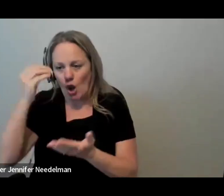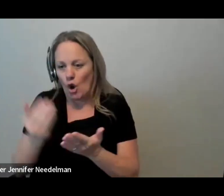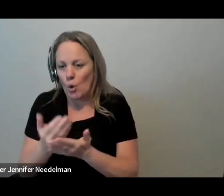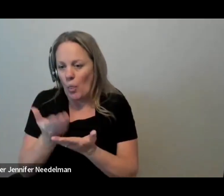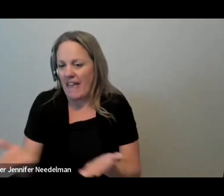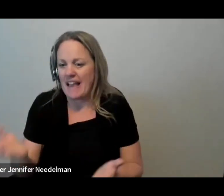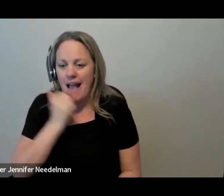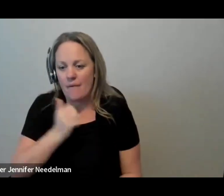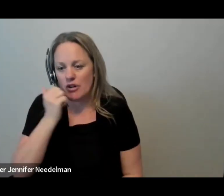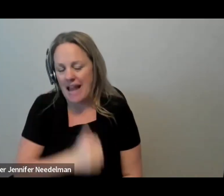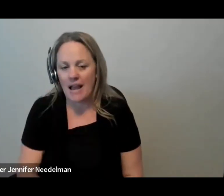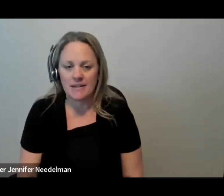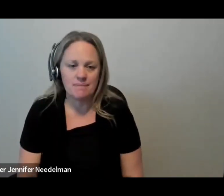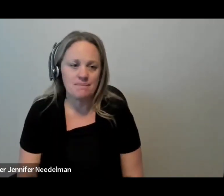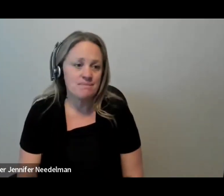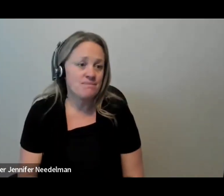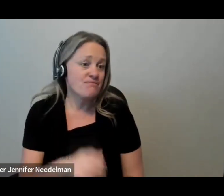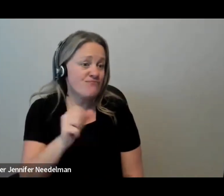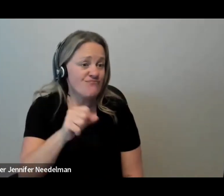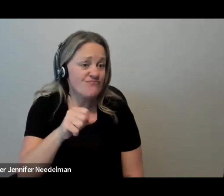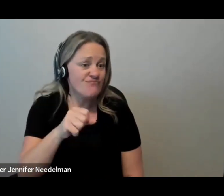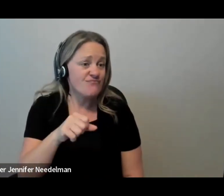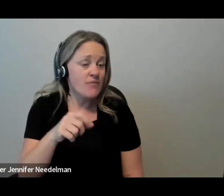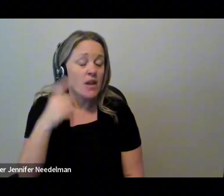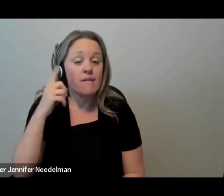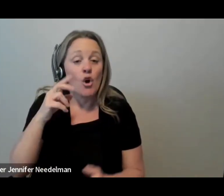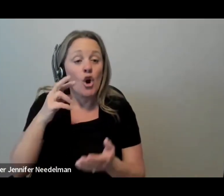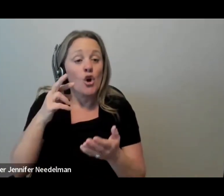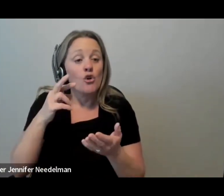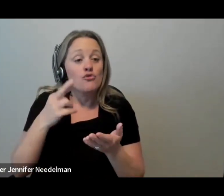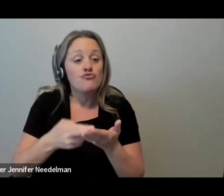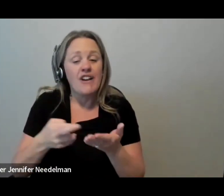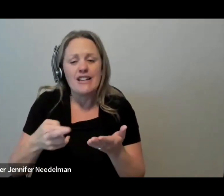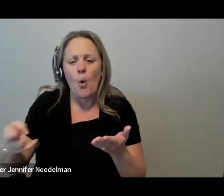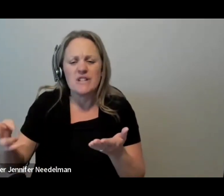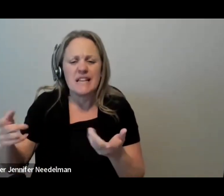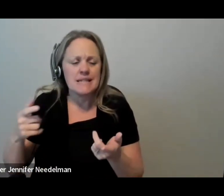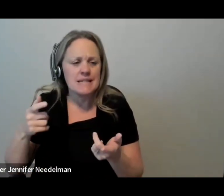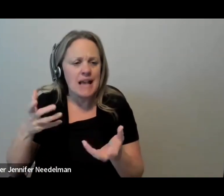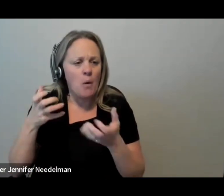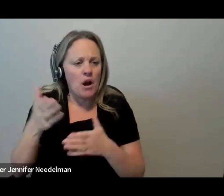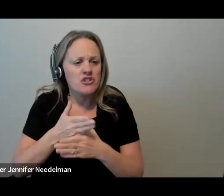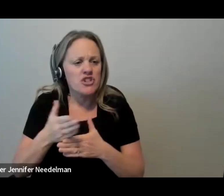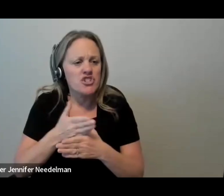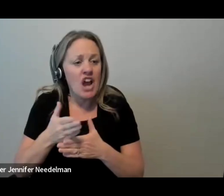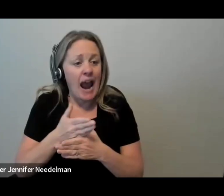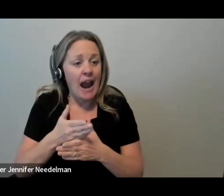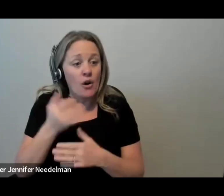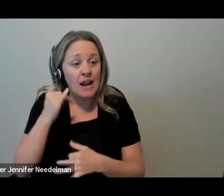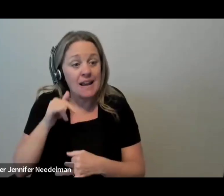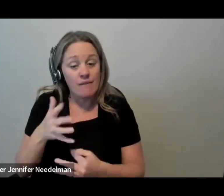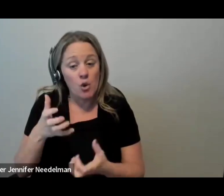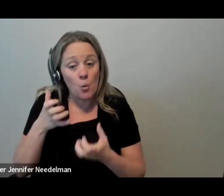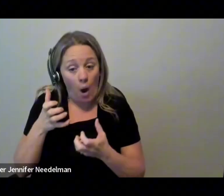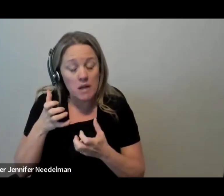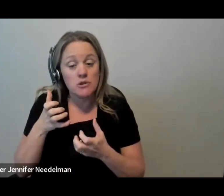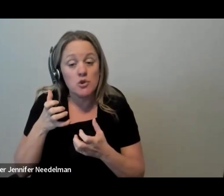Absolutely. Absolutely. And just for resources sake, since we are at the end, I wanna share with you all that if you do want to dive deeper,